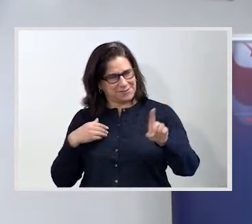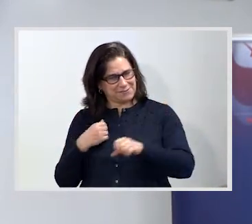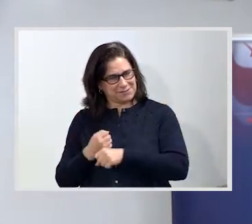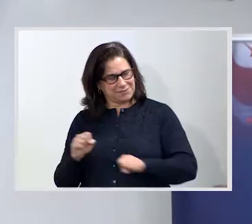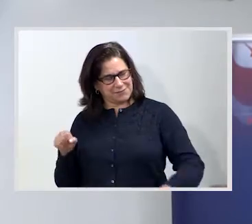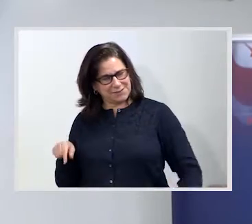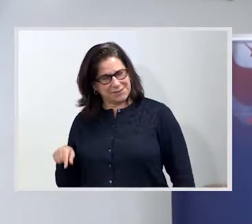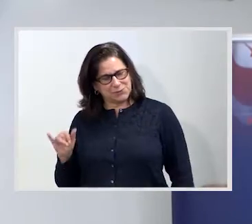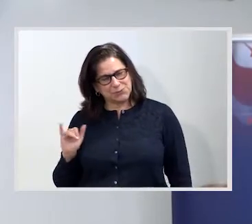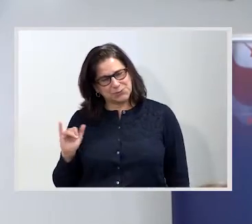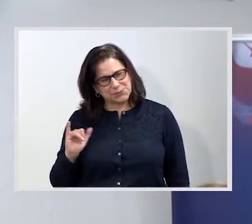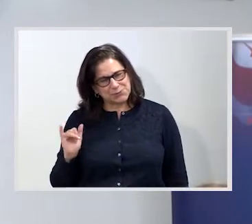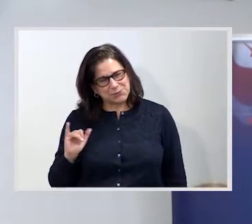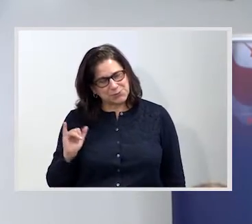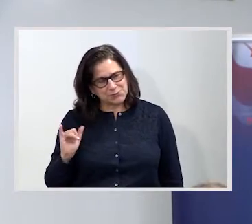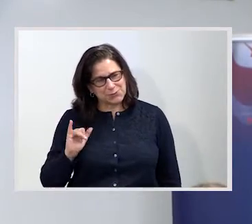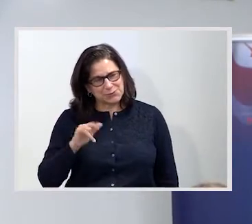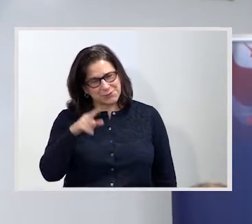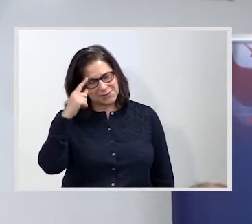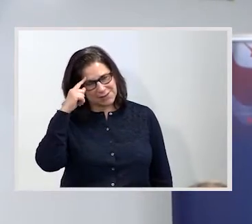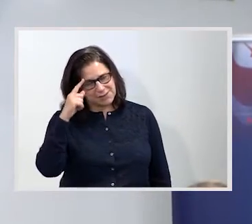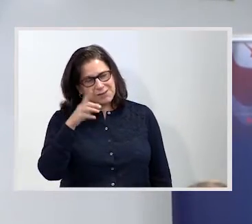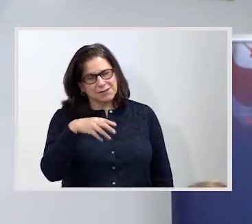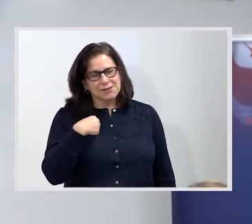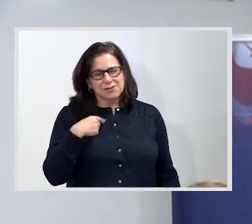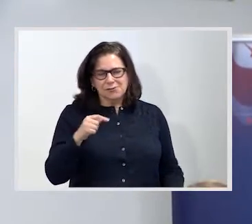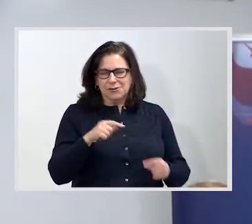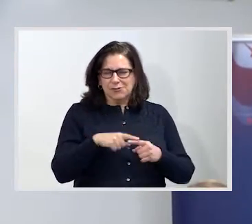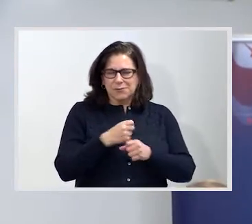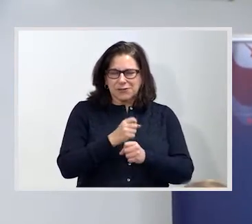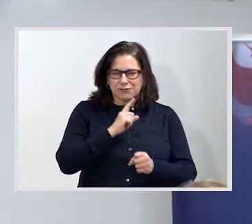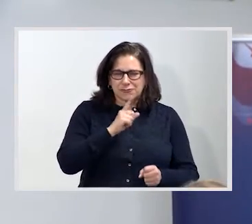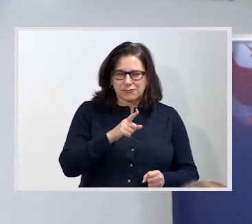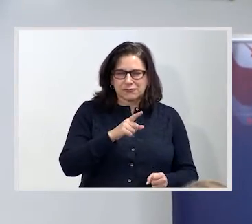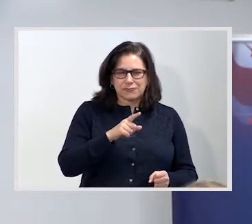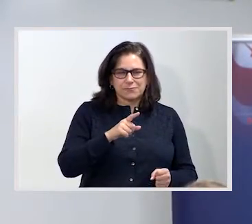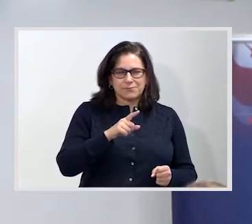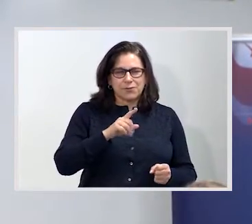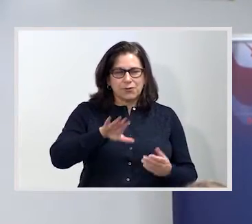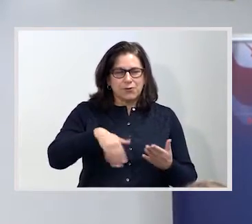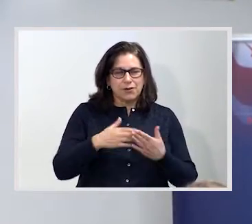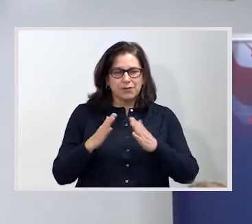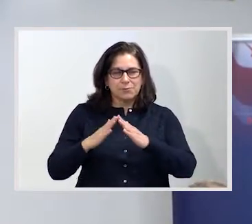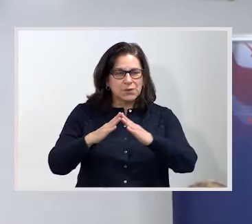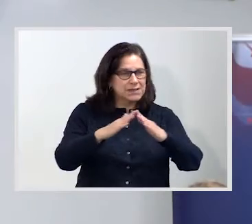INVESTMENTS WITH THE DEMANDS THAT WE HAVE HAD WITH NEW RESIDENTS, WITH MORE POPULATIONS AND WITH SOME OF THE STRUGGLES